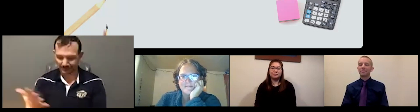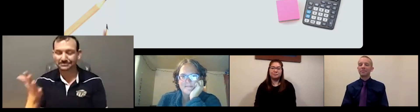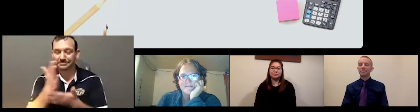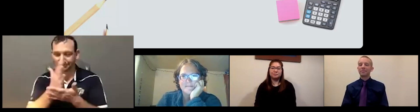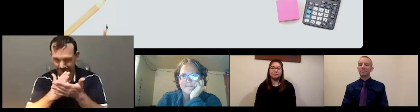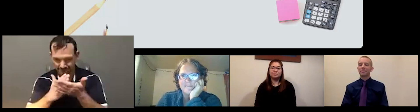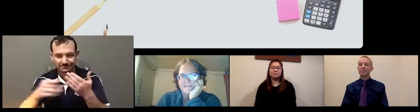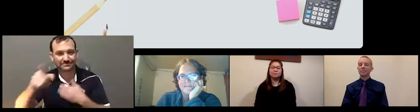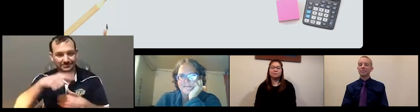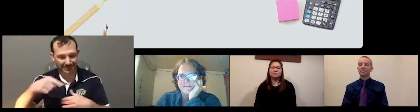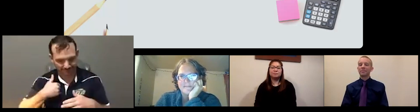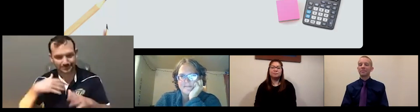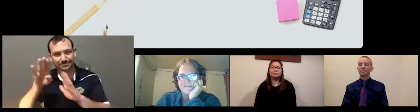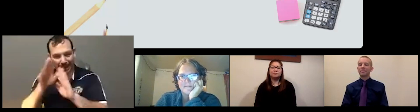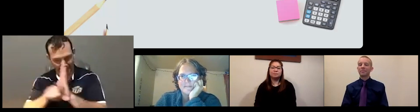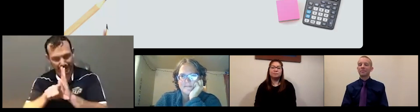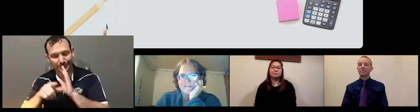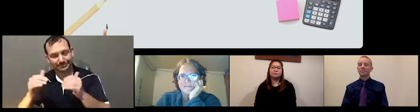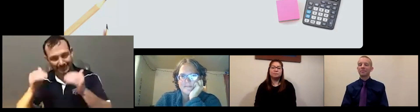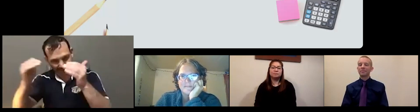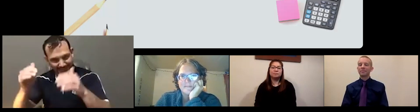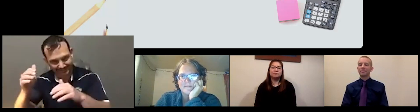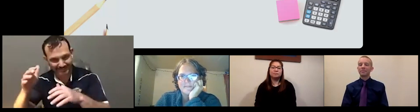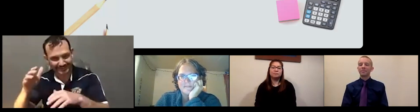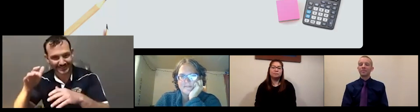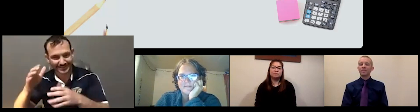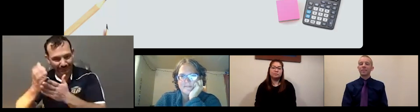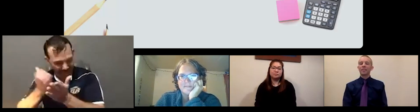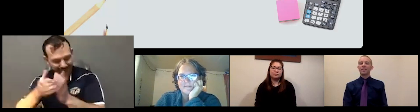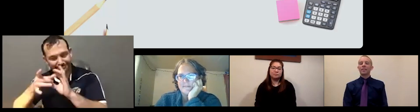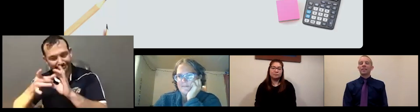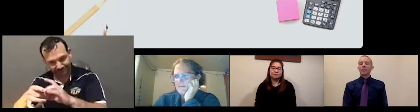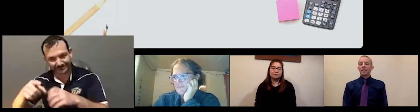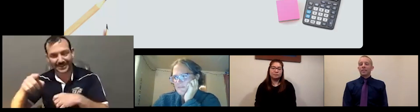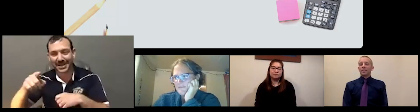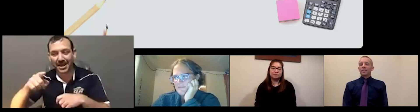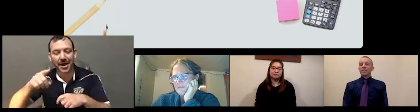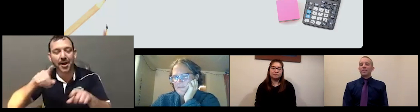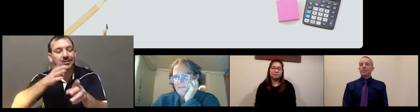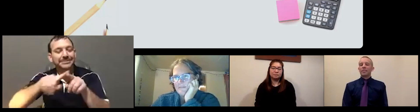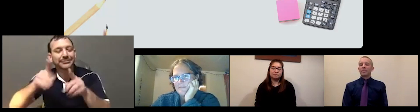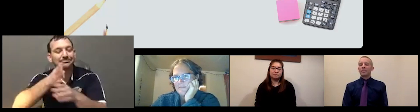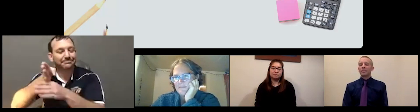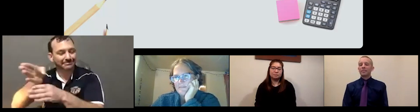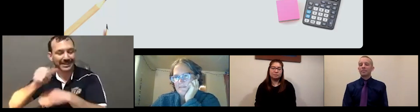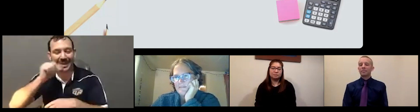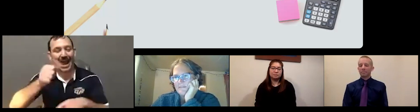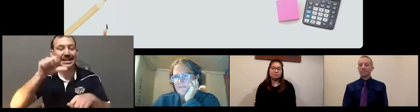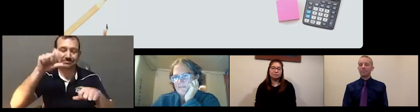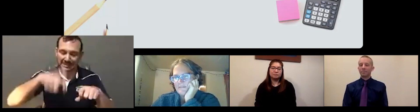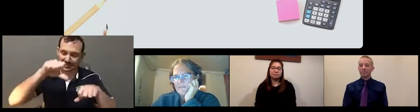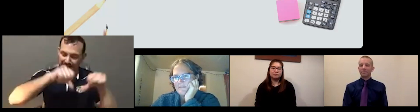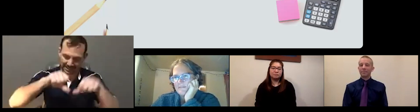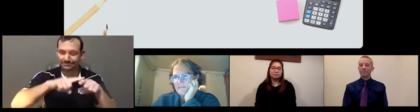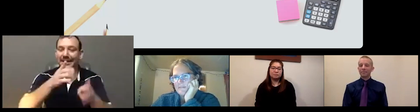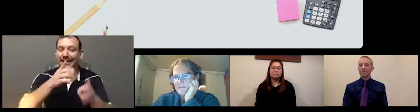Some of you have backgrounds of advanced courses related to different fields, not necessarily science.